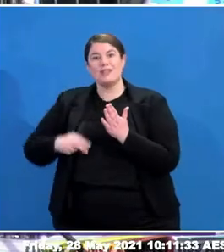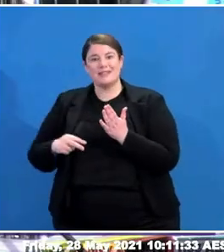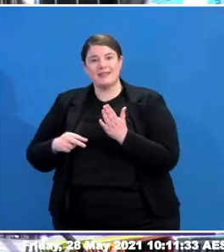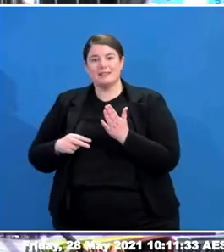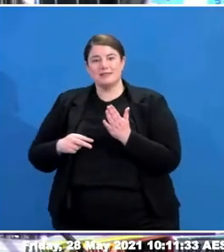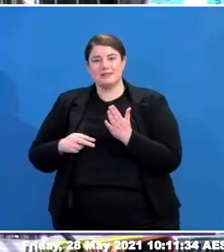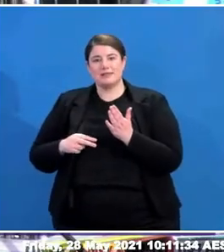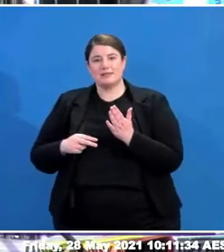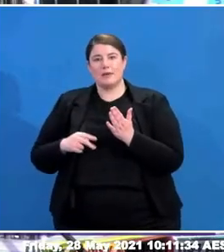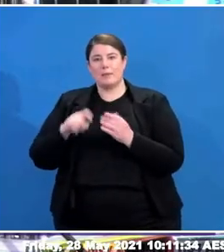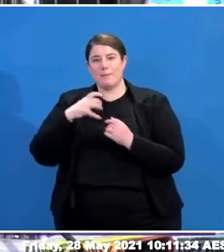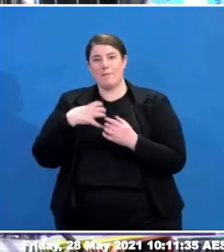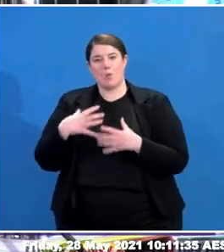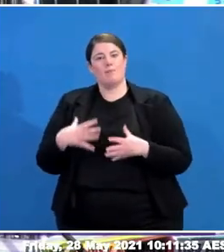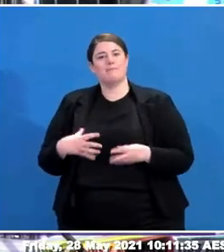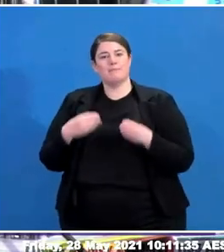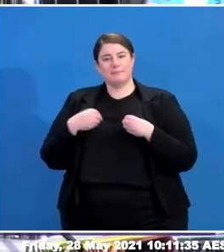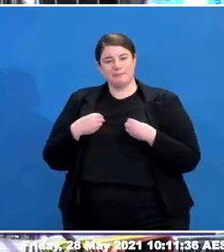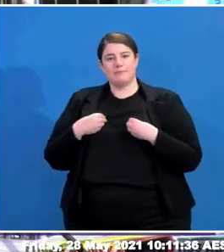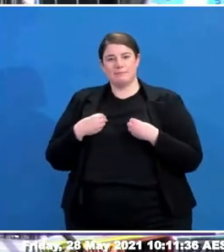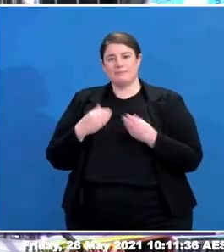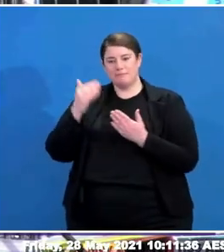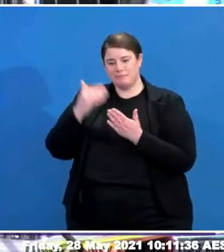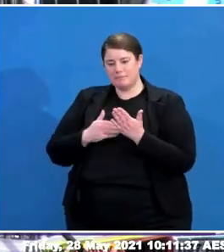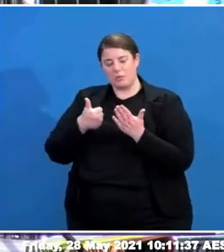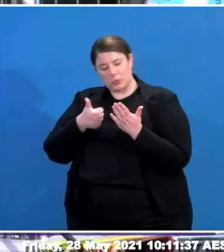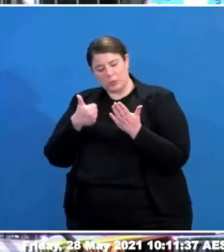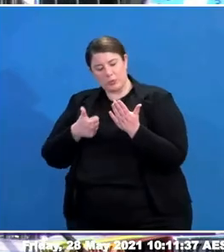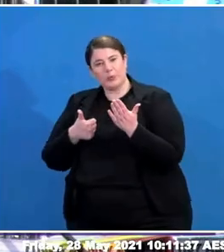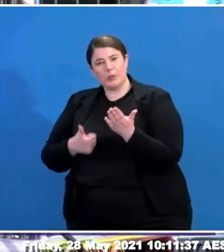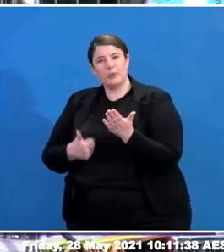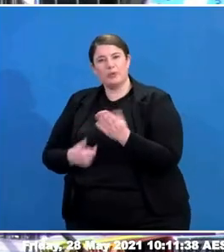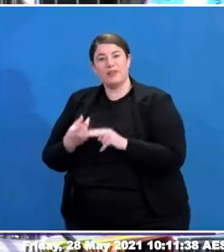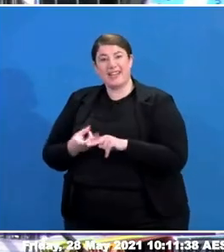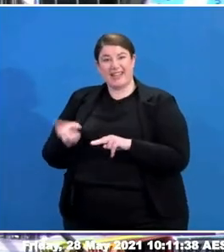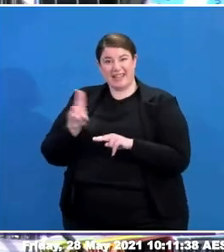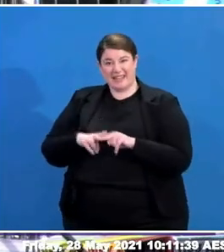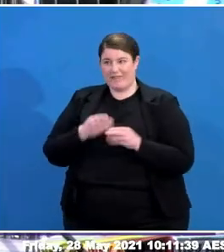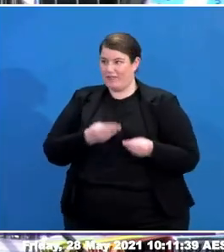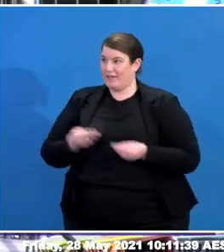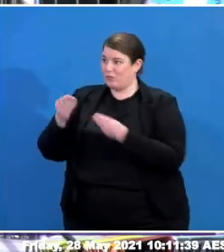receive the report as it appears in the records for the board meeting rather